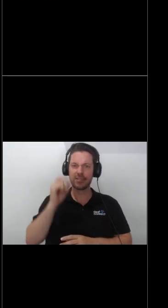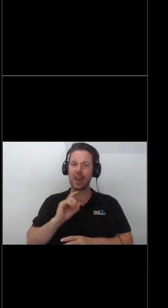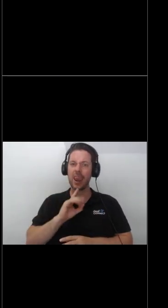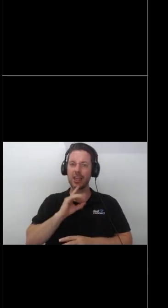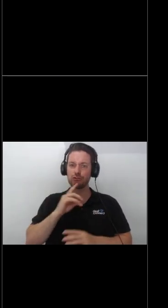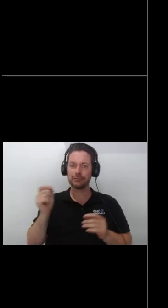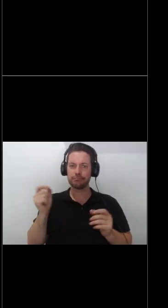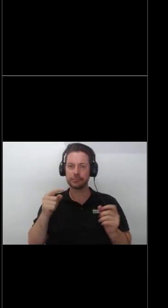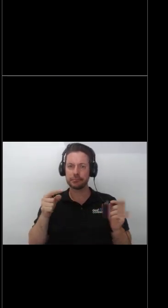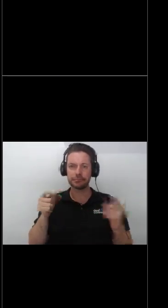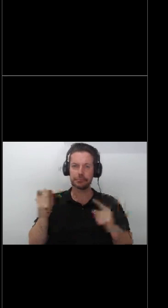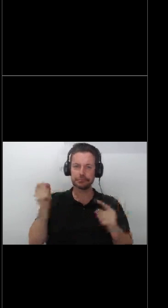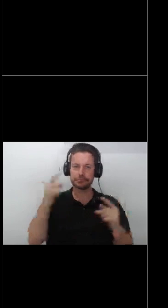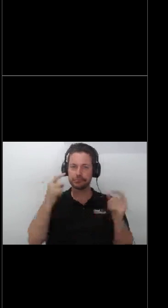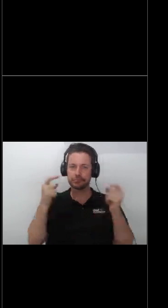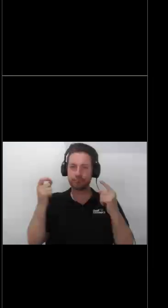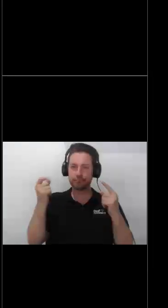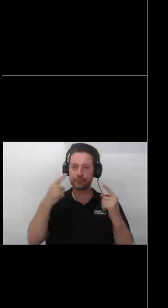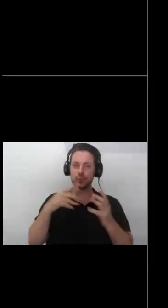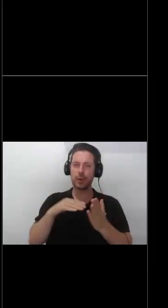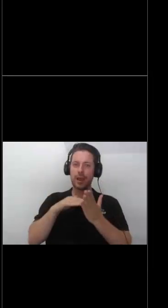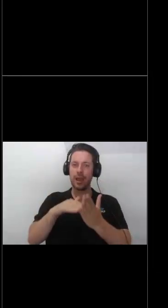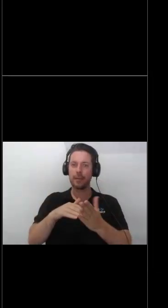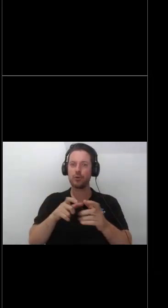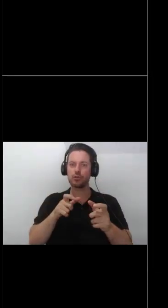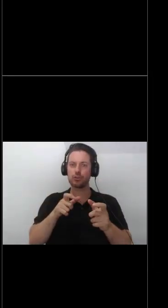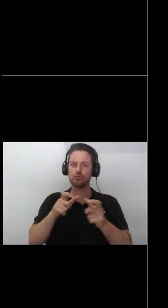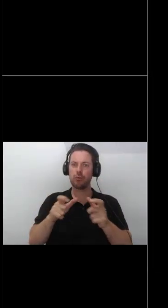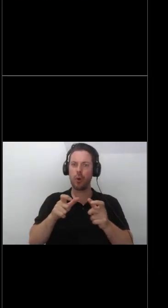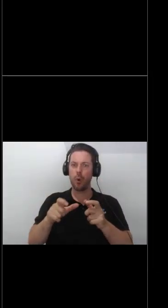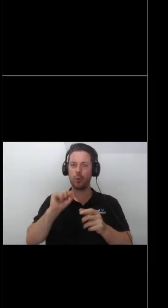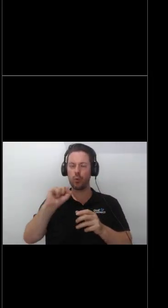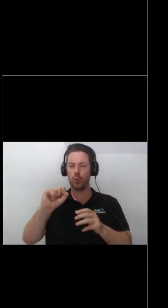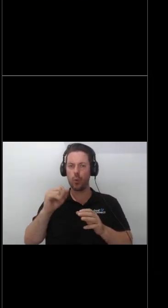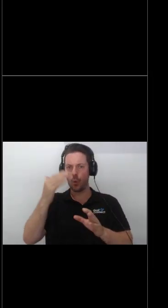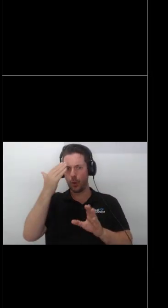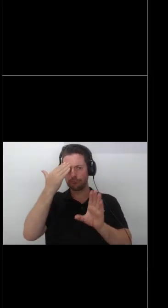to control the psychotic symptoms of conditions such as obsessive